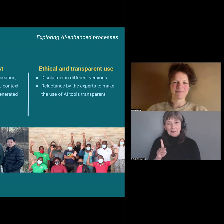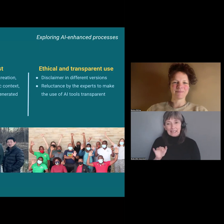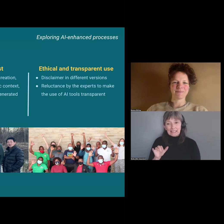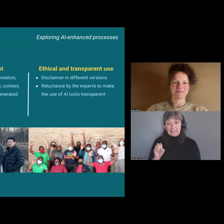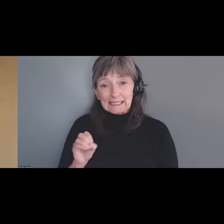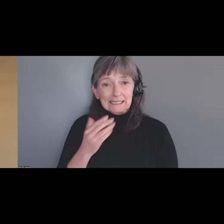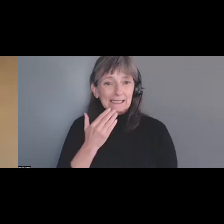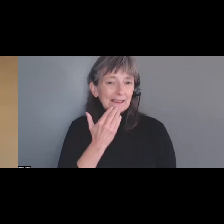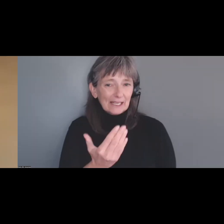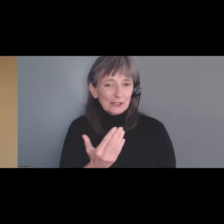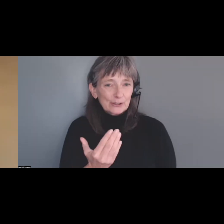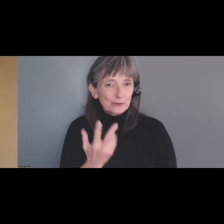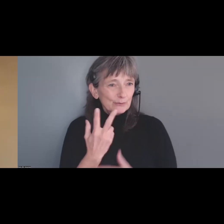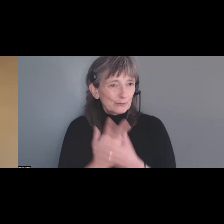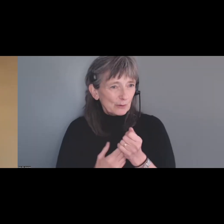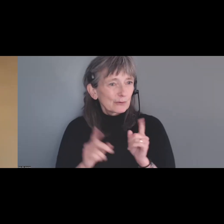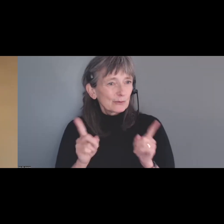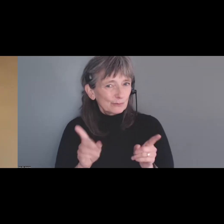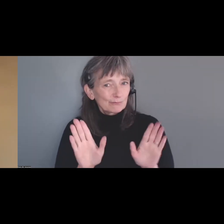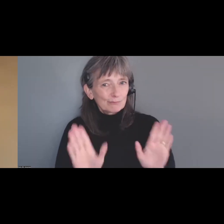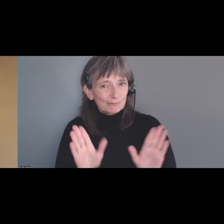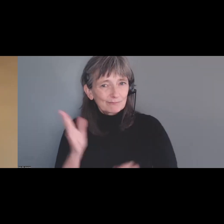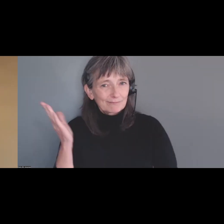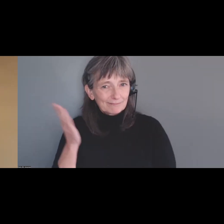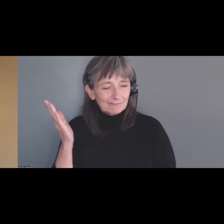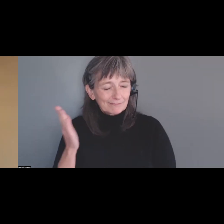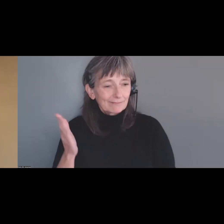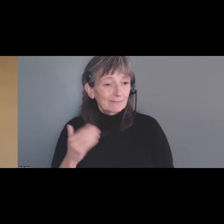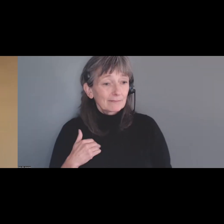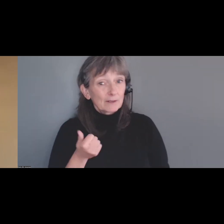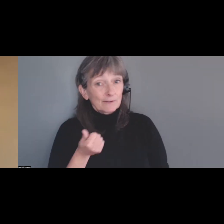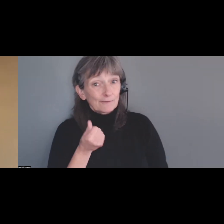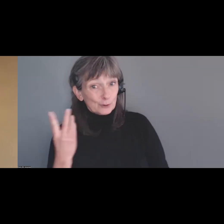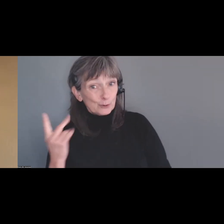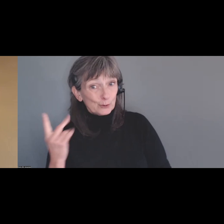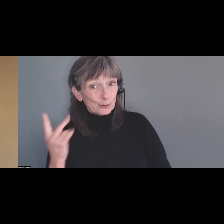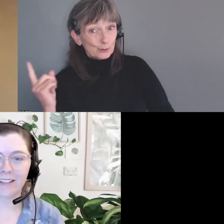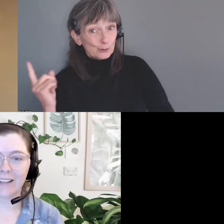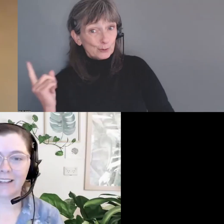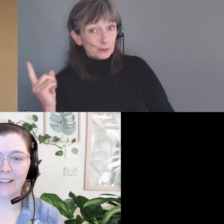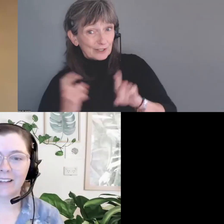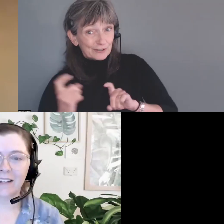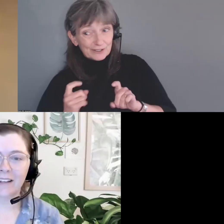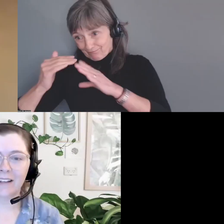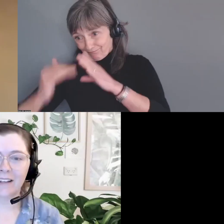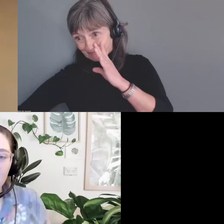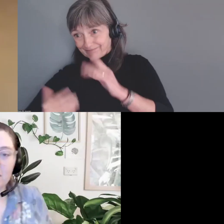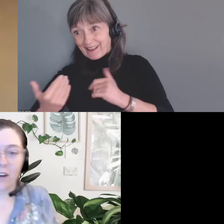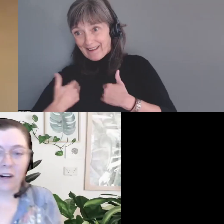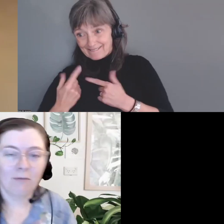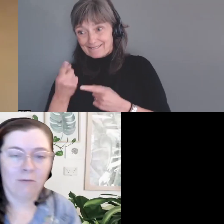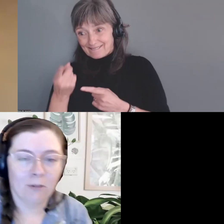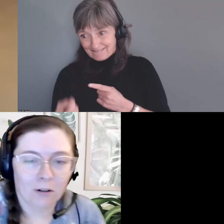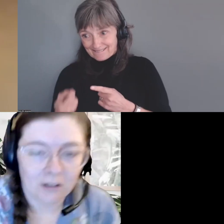hearing from both of you. We have a few questions from the chat, obviously. I'm going to start for